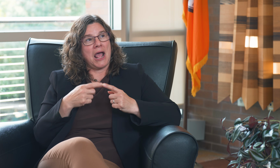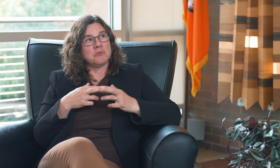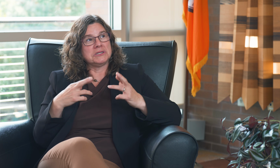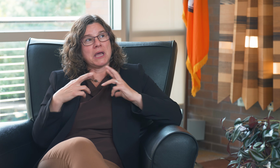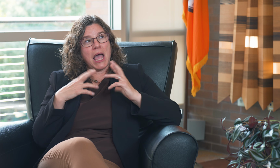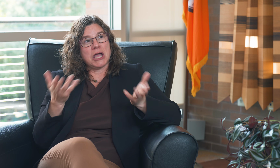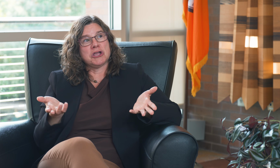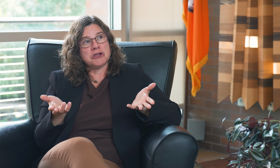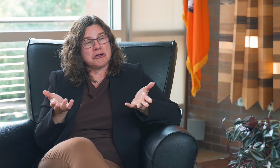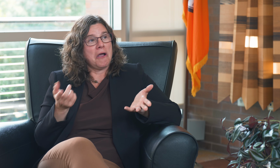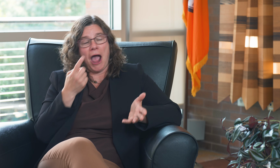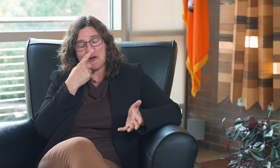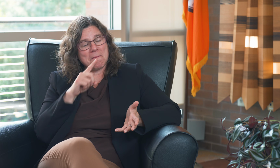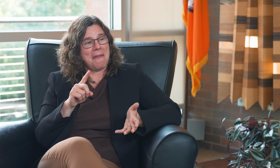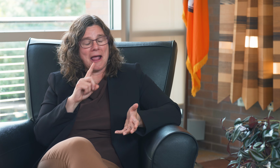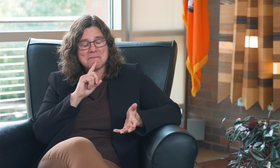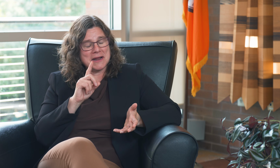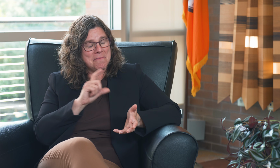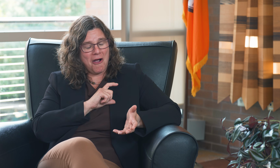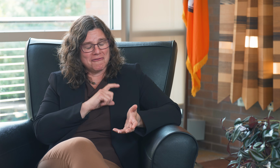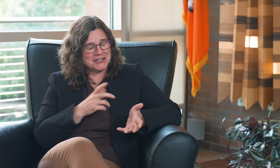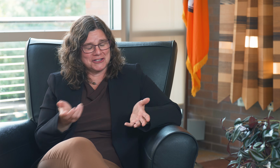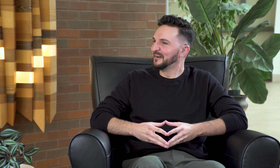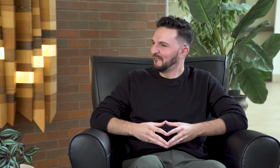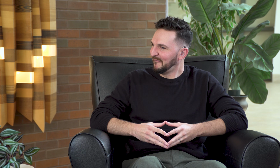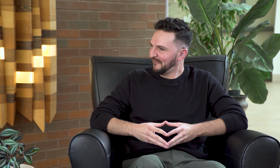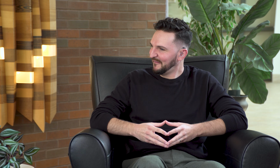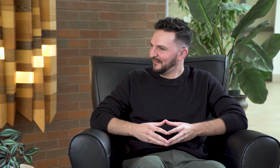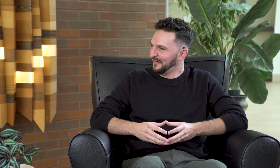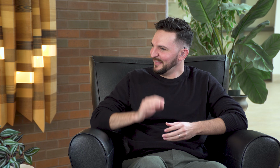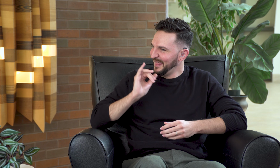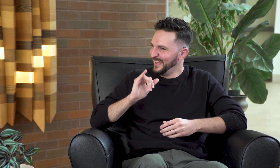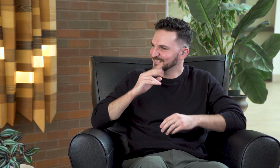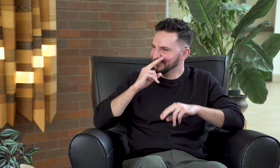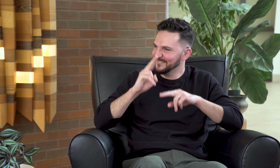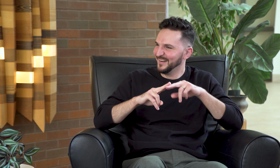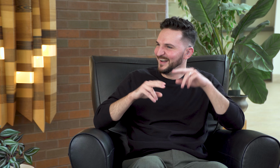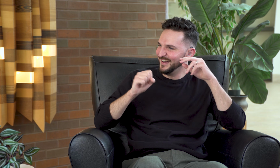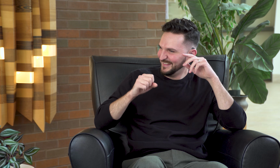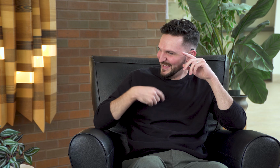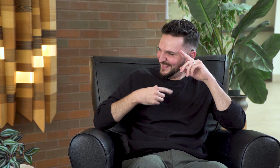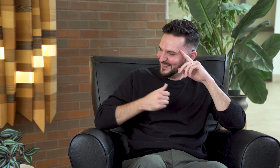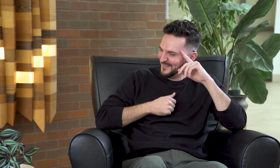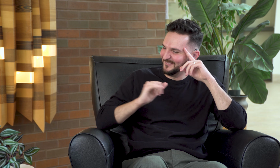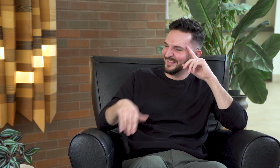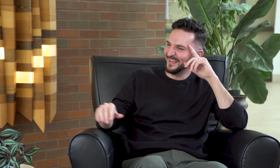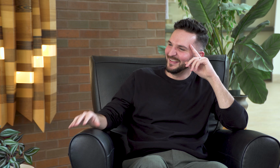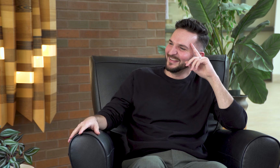and I thought when I retired, I wouldn't mind being a Ranger myself. Okay. That's fun. I love that.